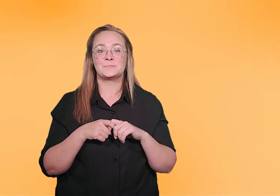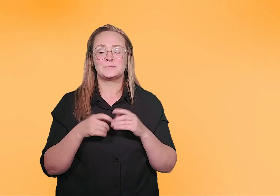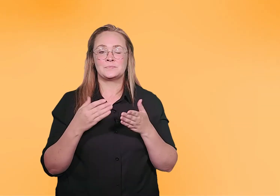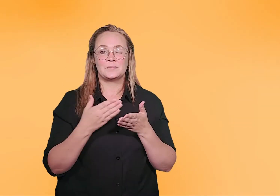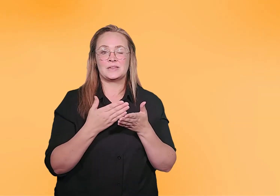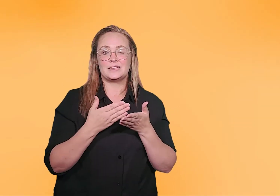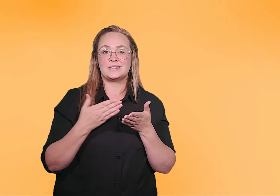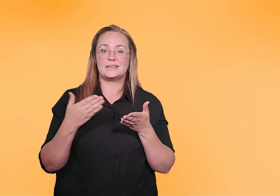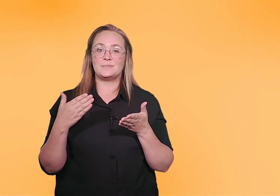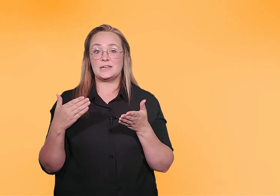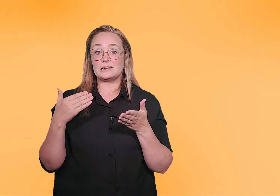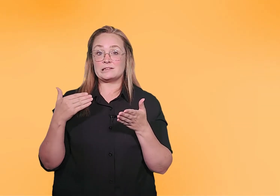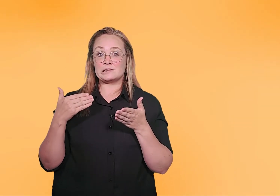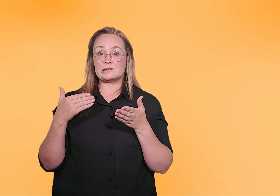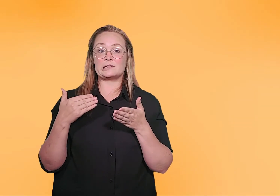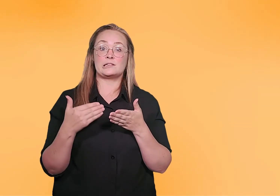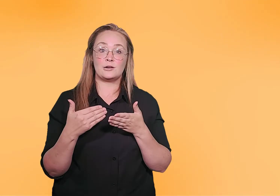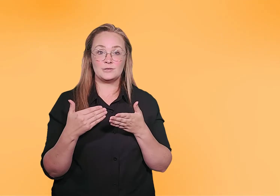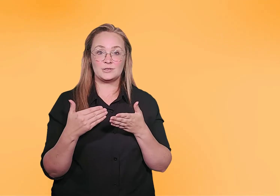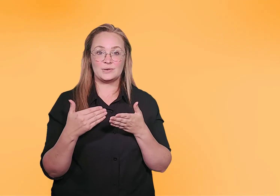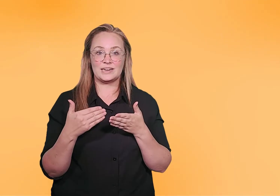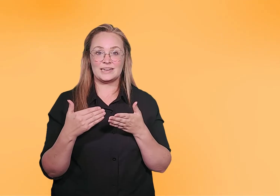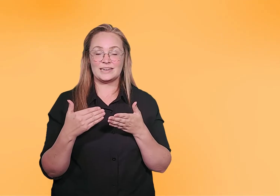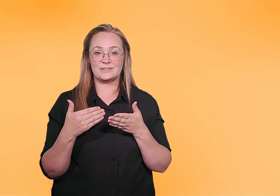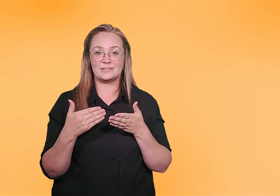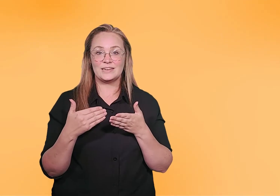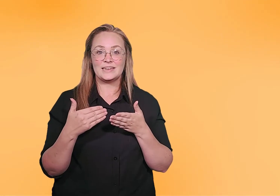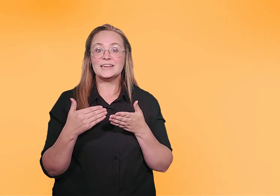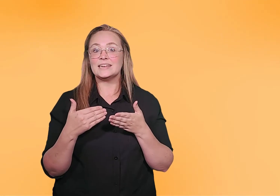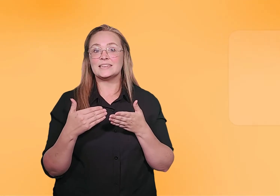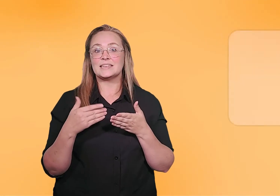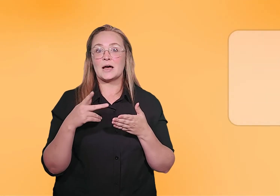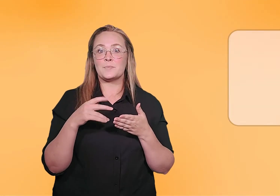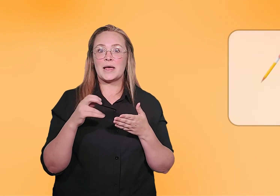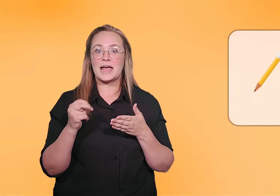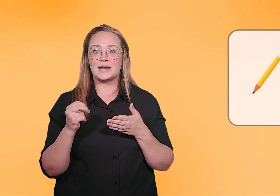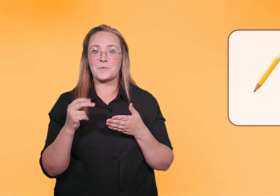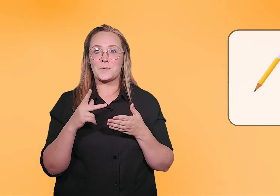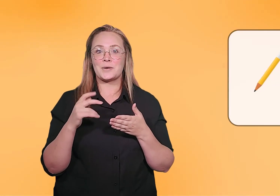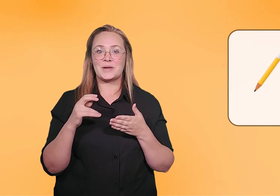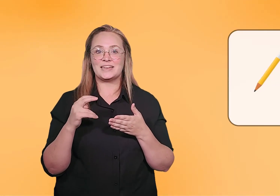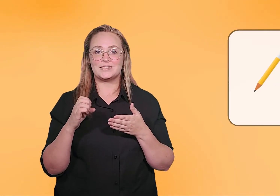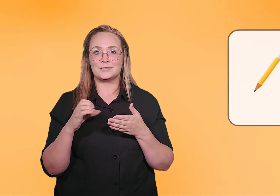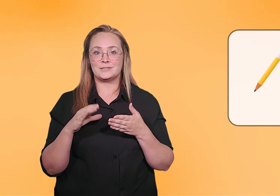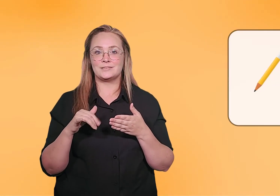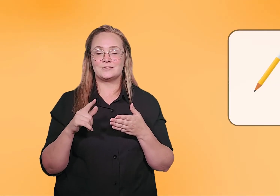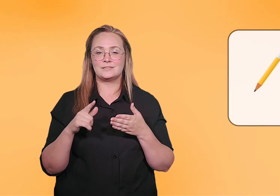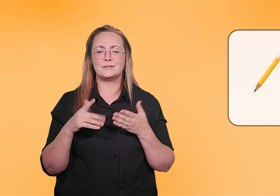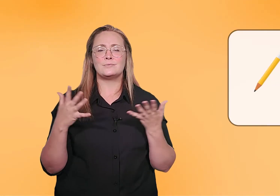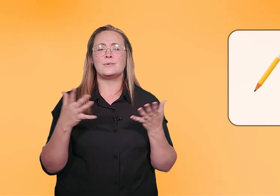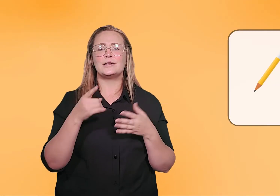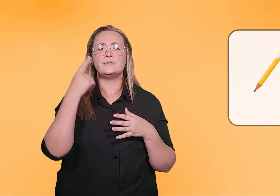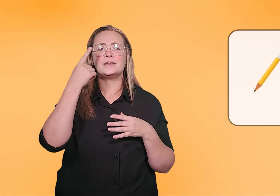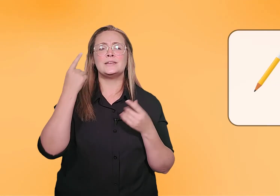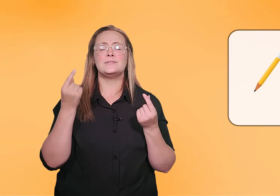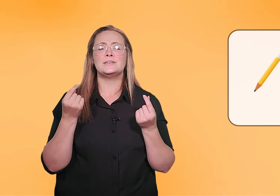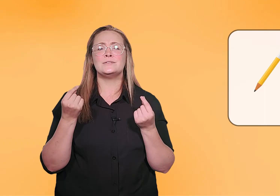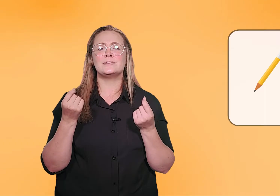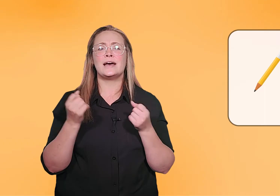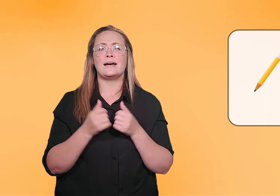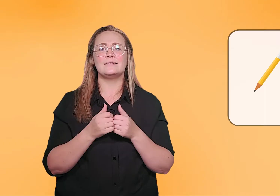Something close to a knitting needle is a pen or a pencil. What do you think you can do with that?